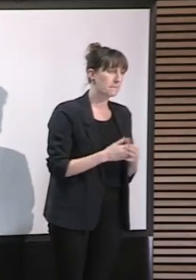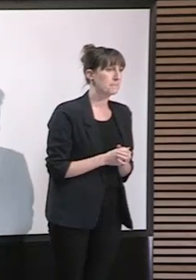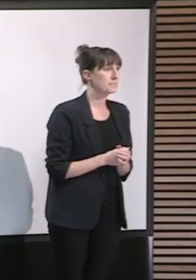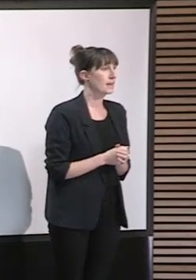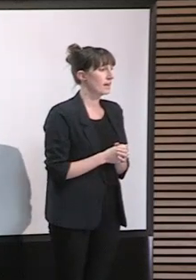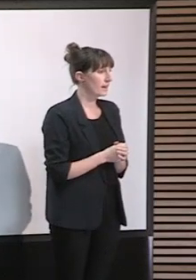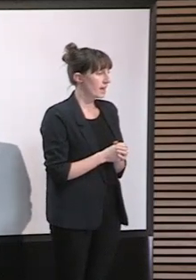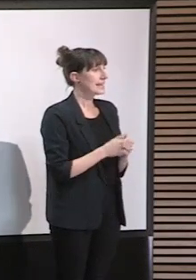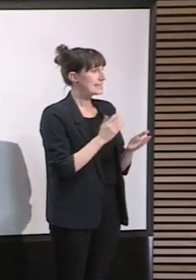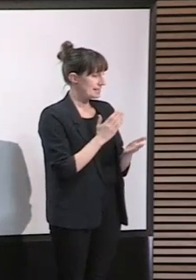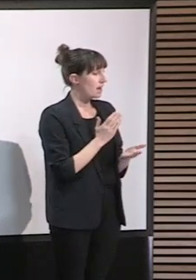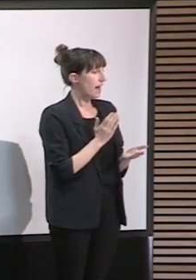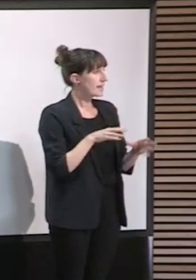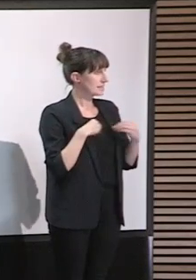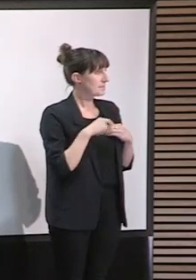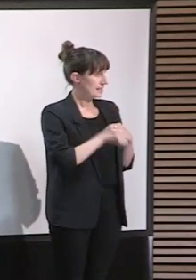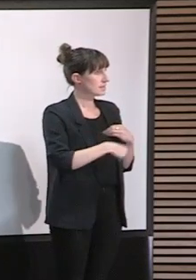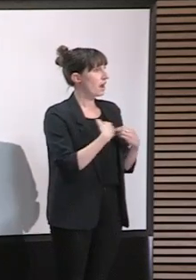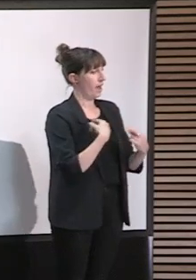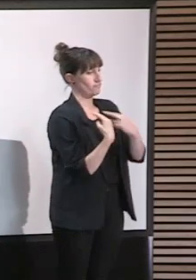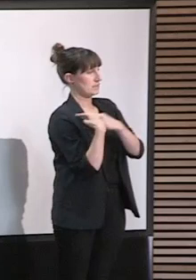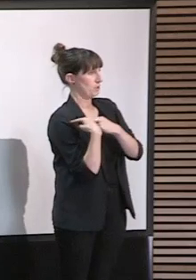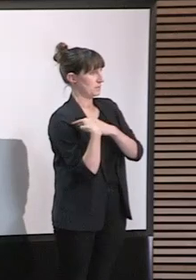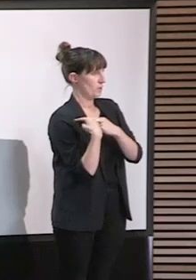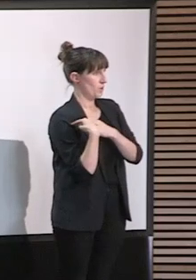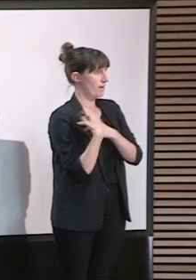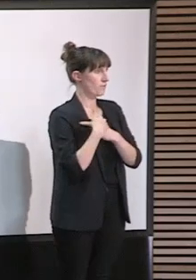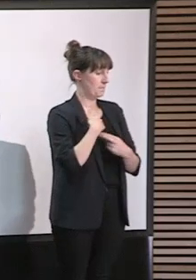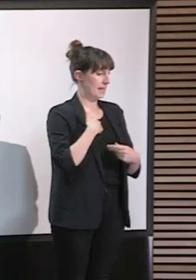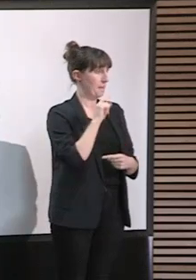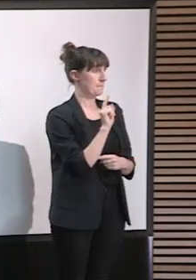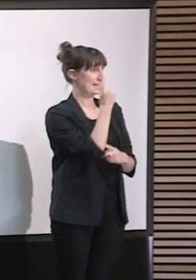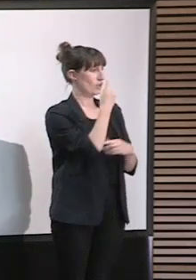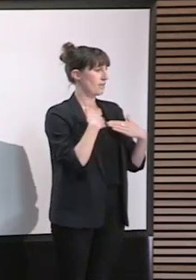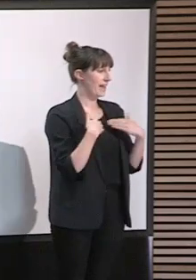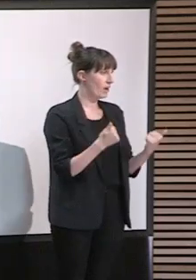The buck stops with you. I absolutely accept